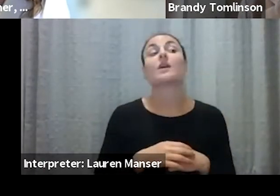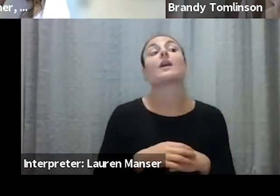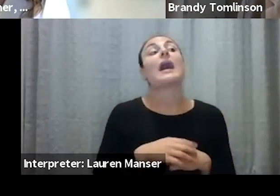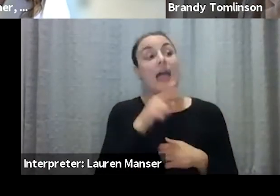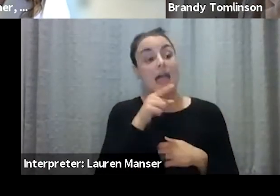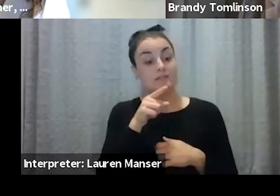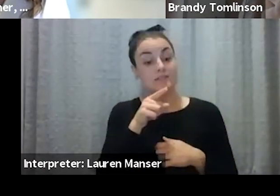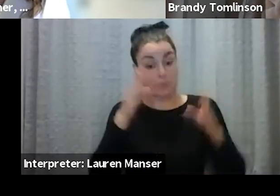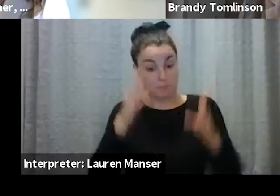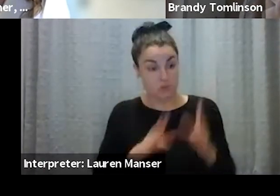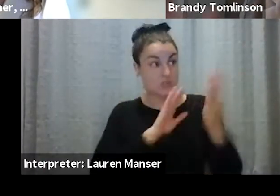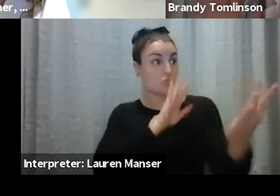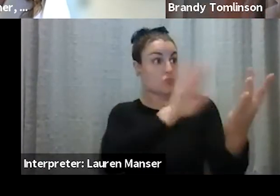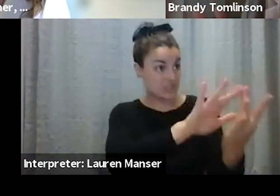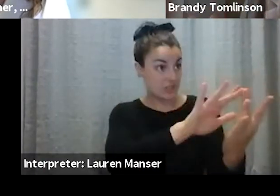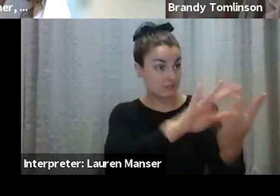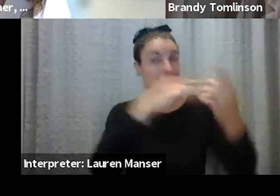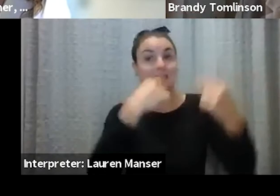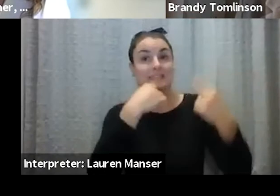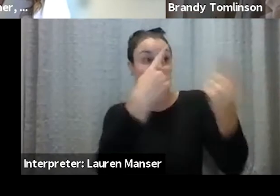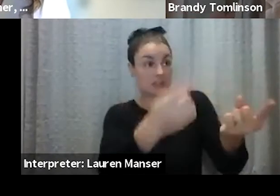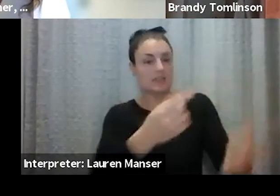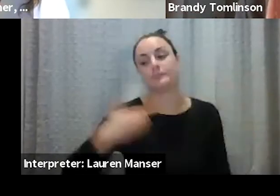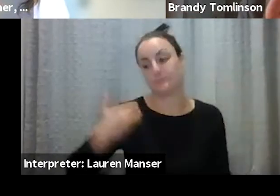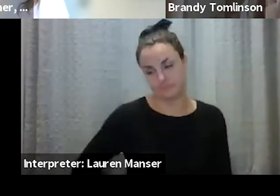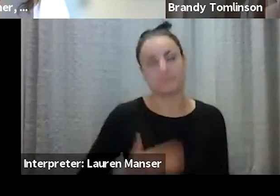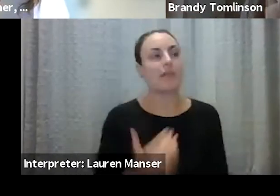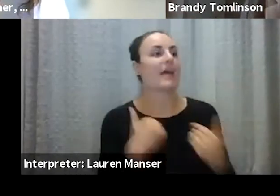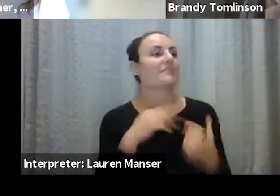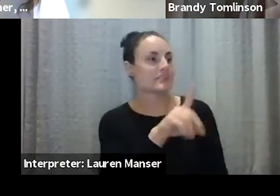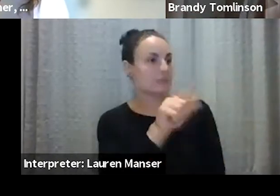Now let's say you're not sure if you'll need accommodation, I would still let them know,